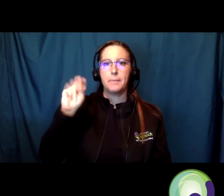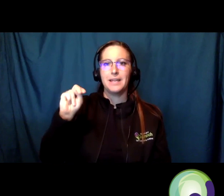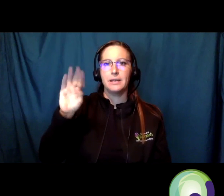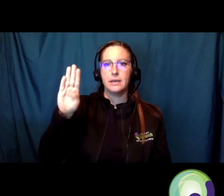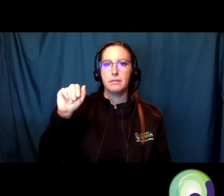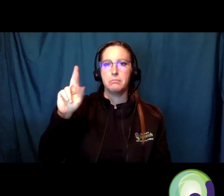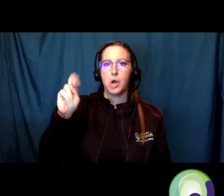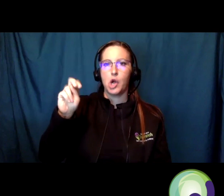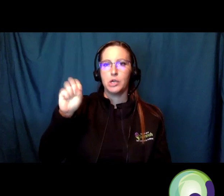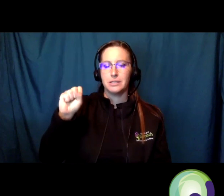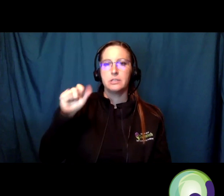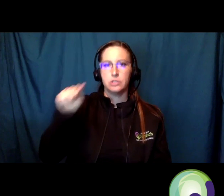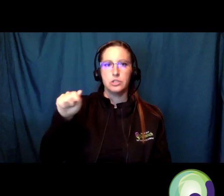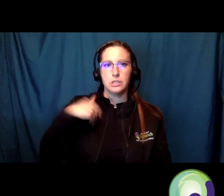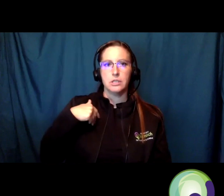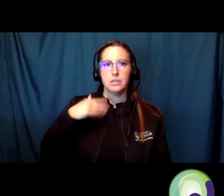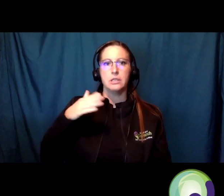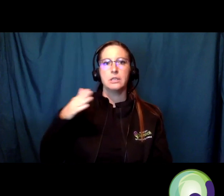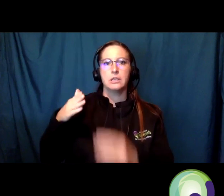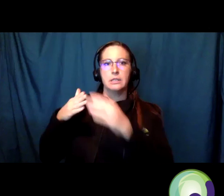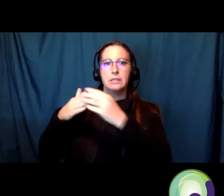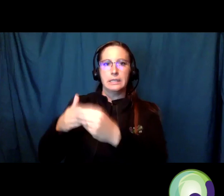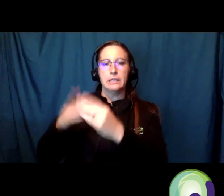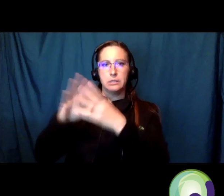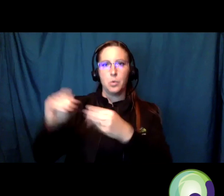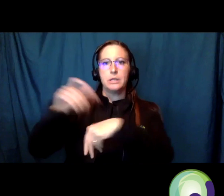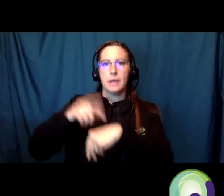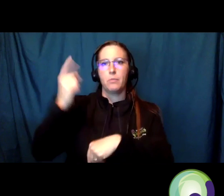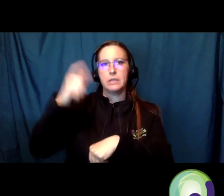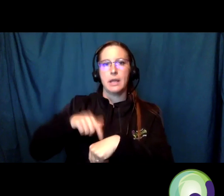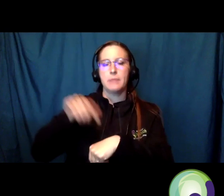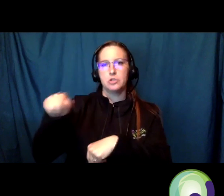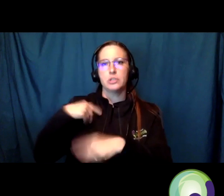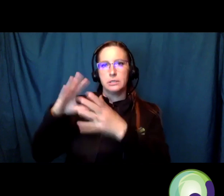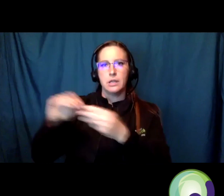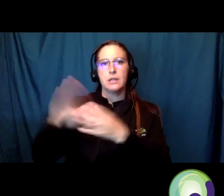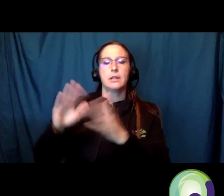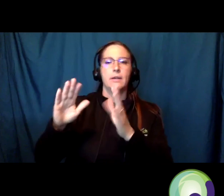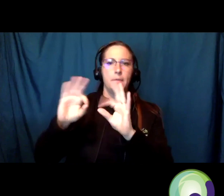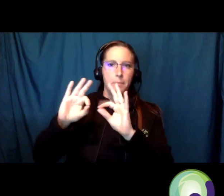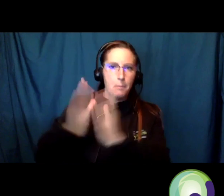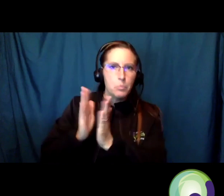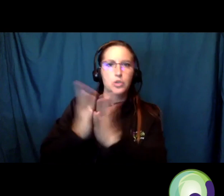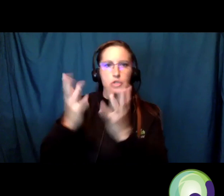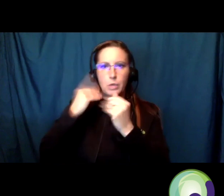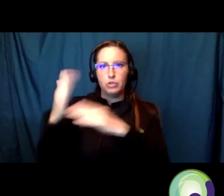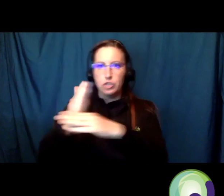does that leads the story time and so she had a book and she was going to share it with the families and the babies